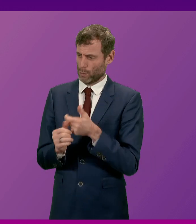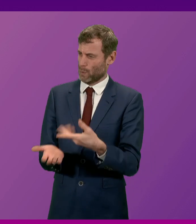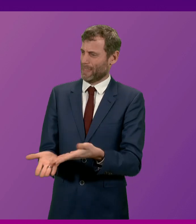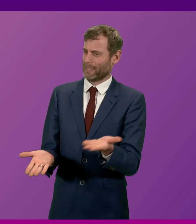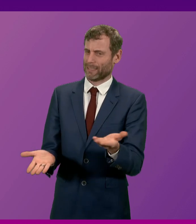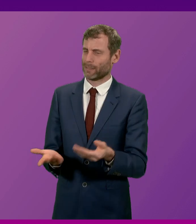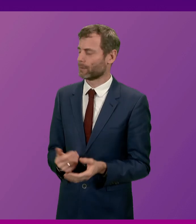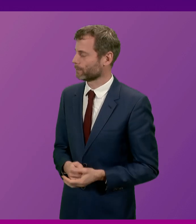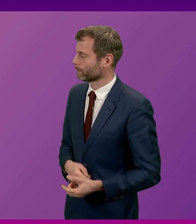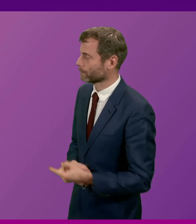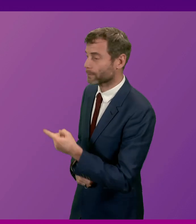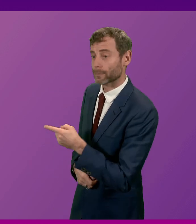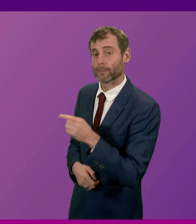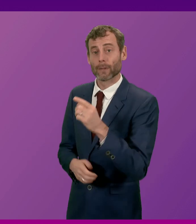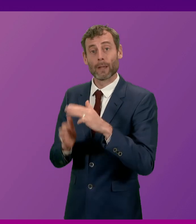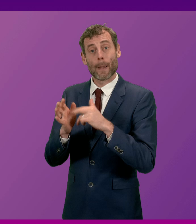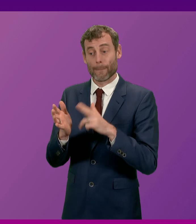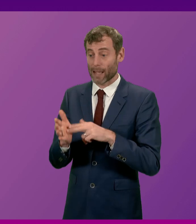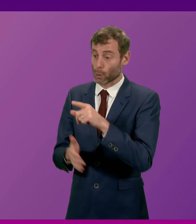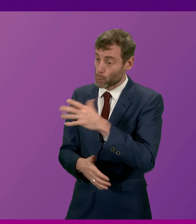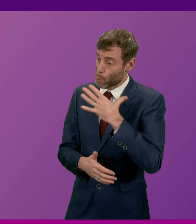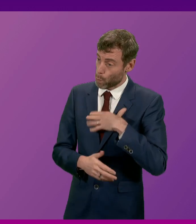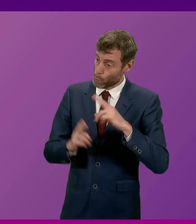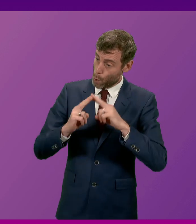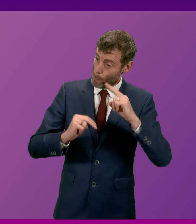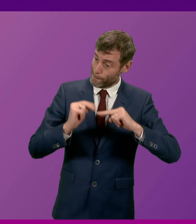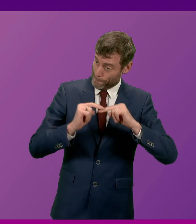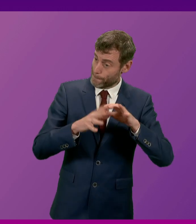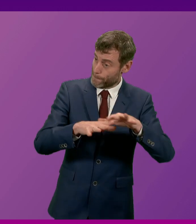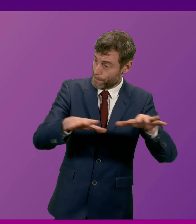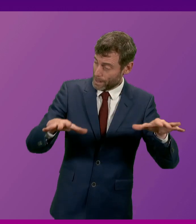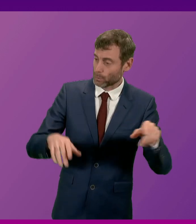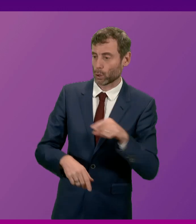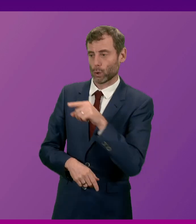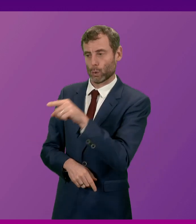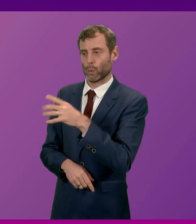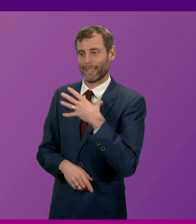If Meghan Gallacher wants homes to be built, I suggest that she encourages her colleagues to